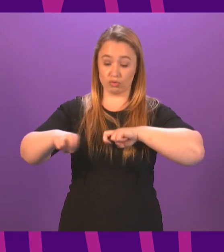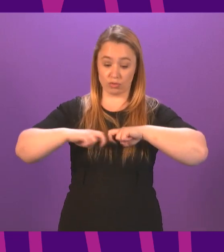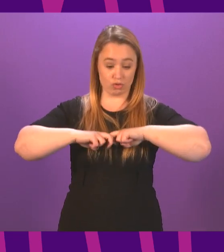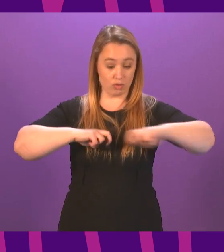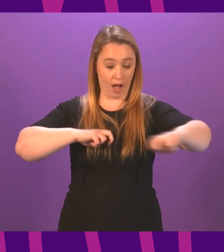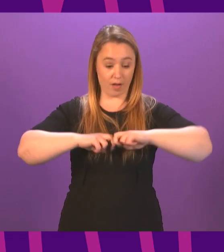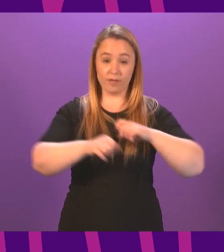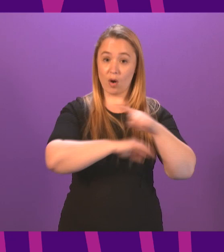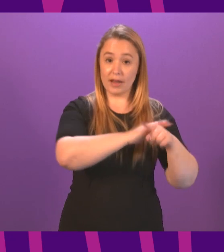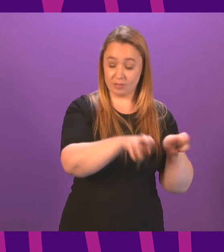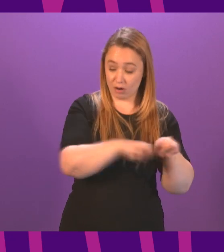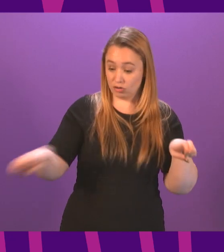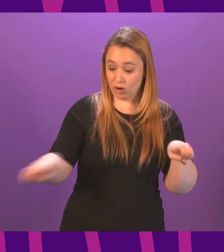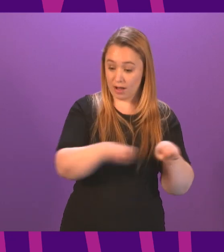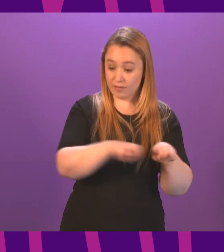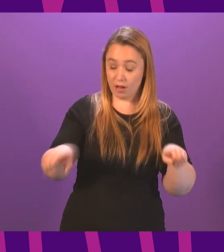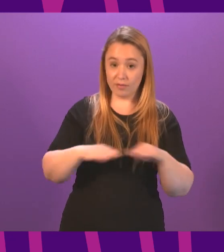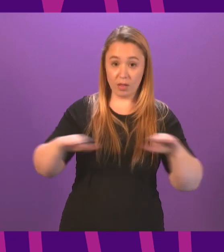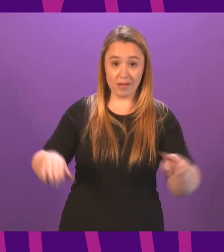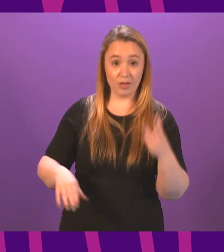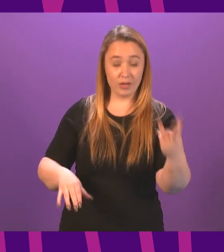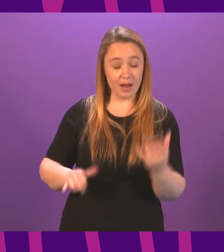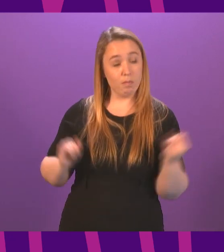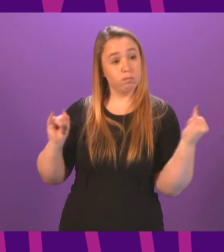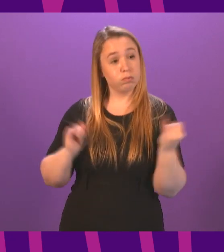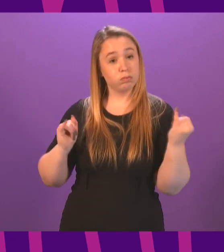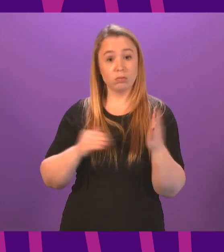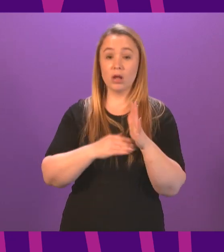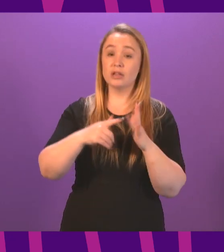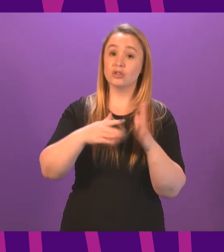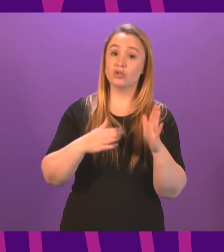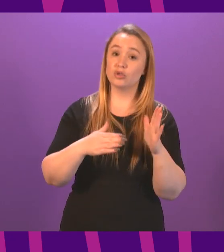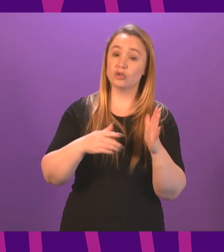are a body blow to Edinburgh zoo’s pathway to recovery. It simply cannot sustain month